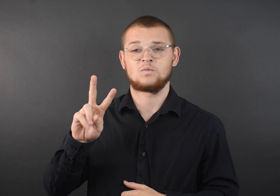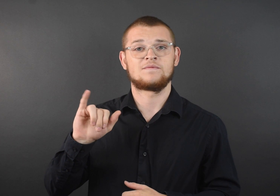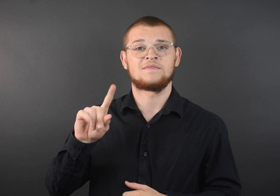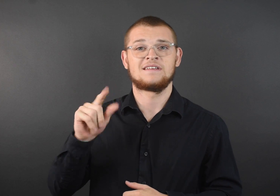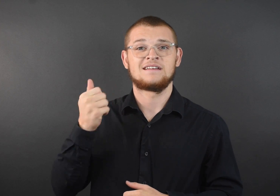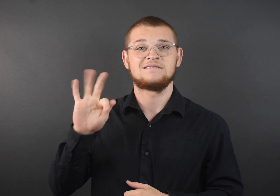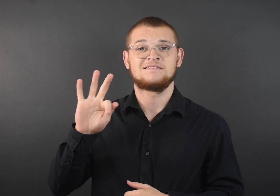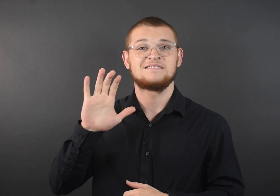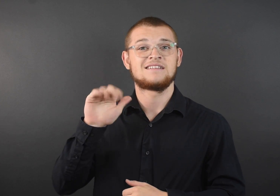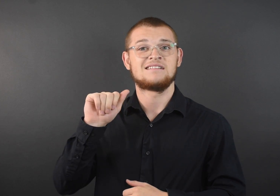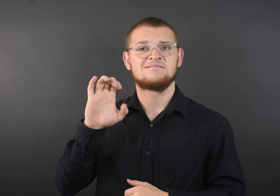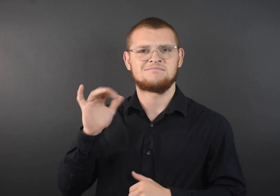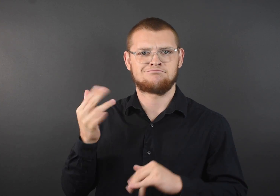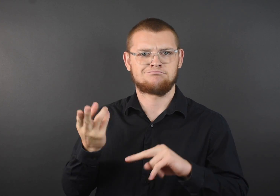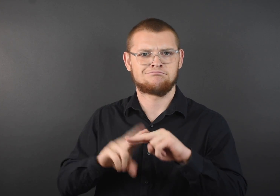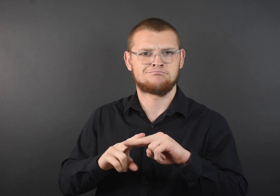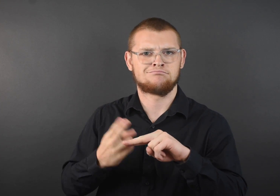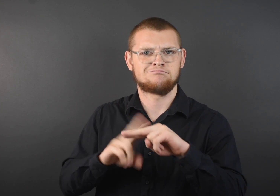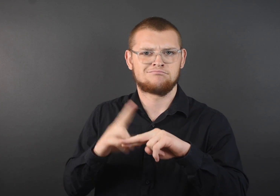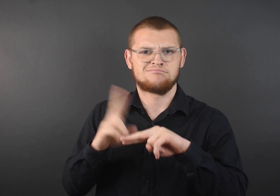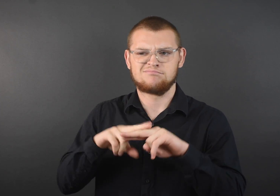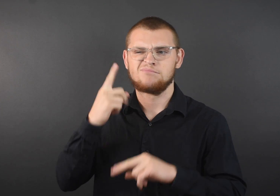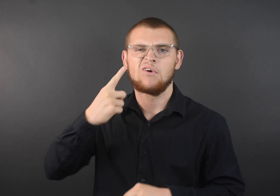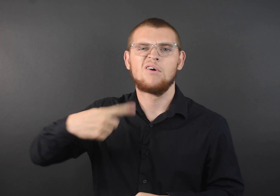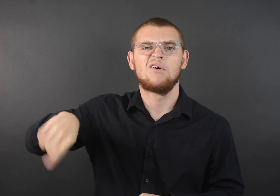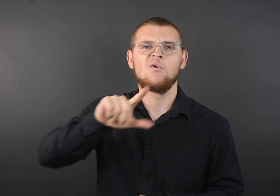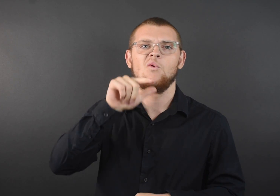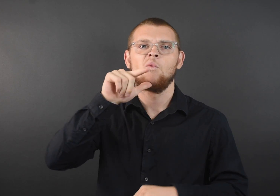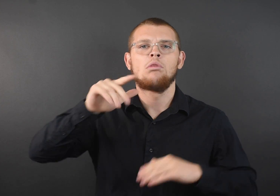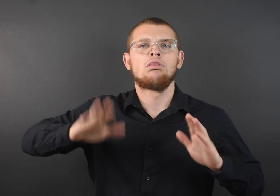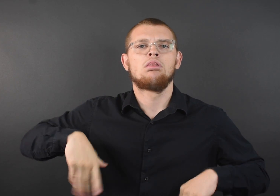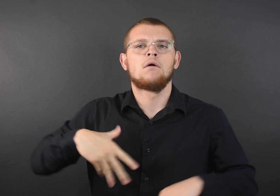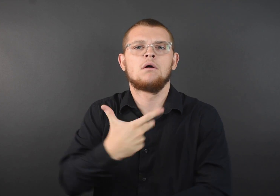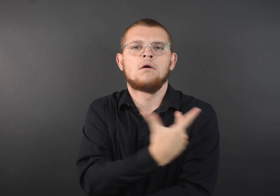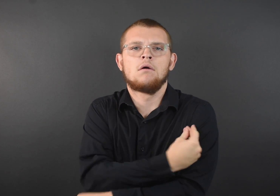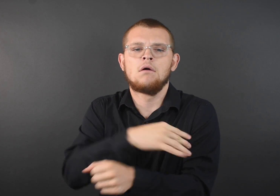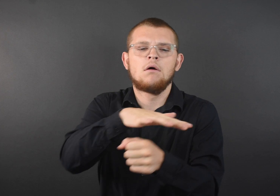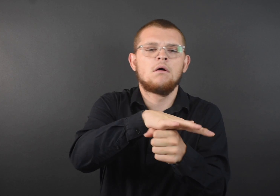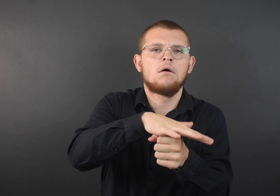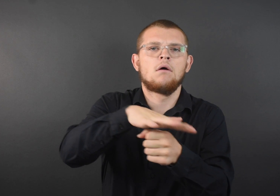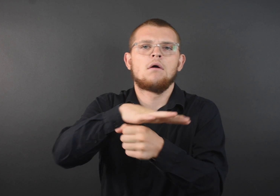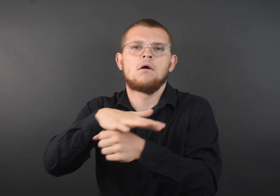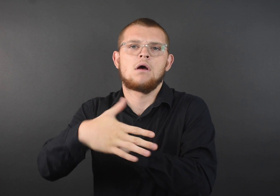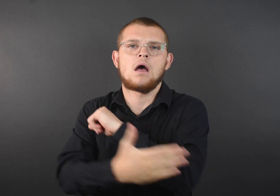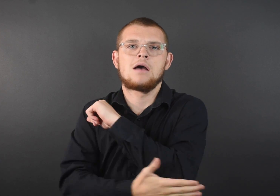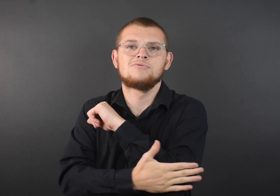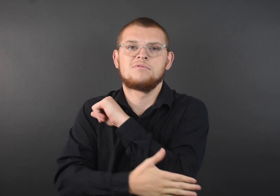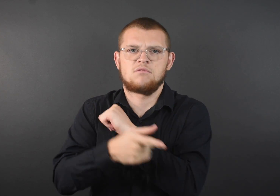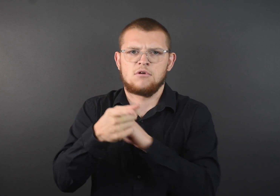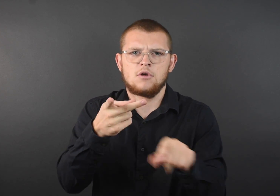As COVID-19 cases surge among the unvaccinated in some parts of the country, hospitalizations